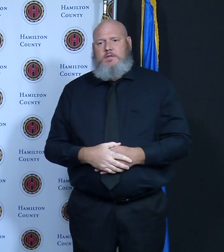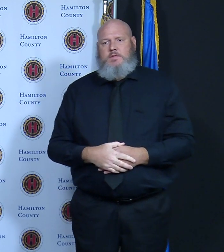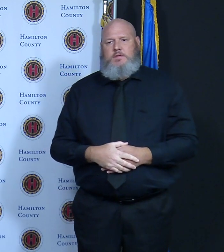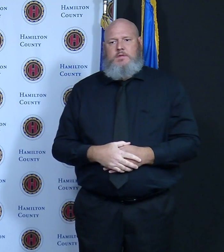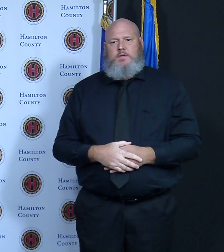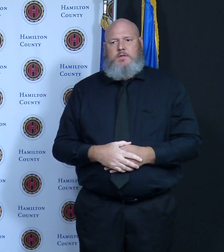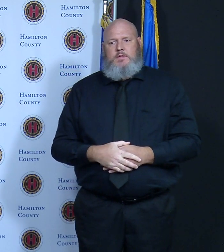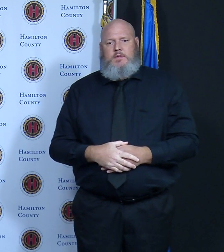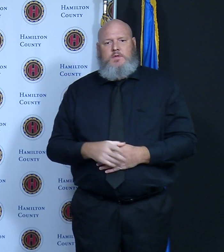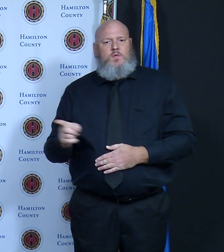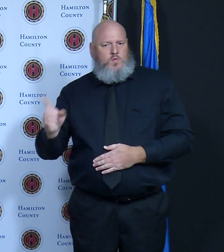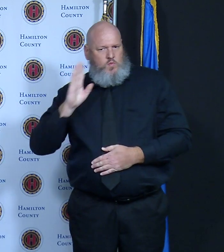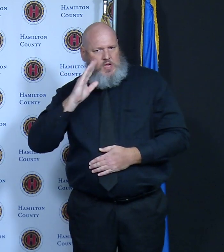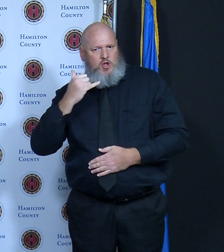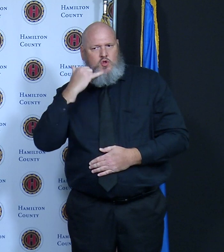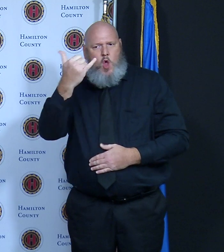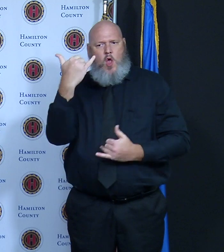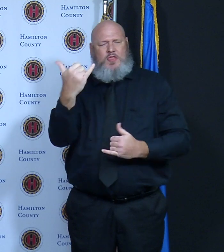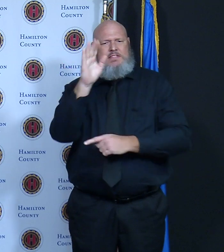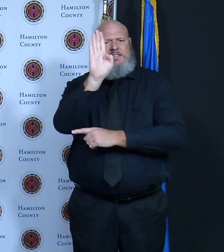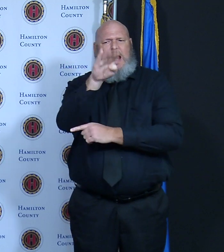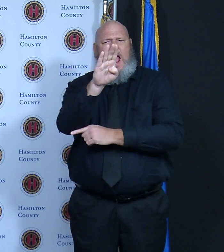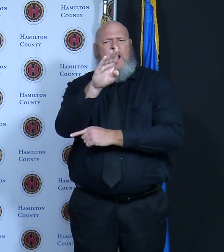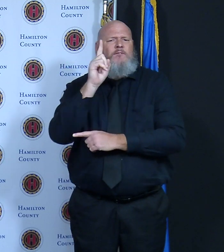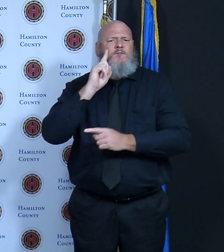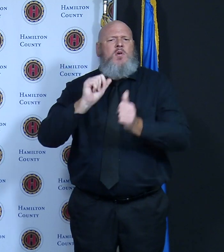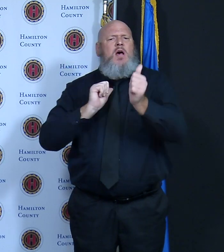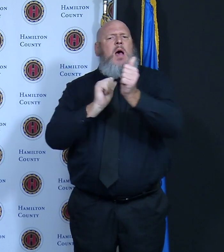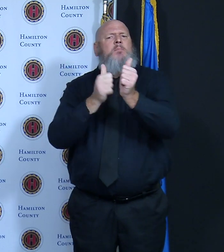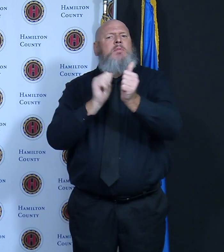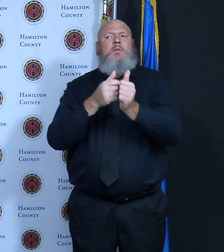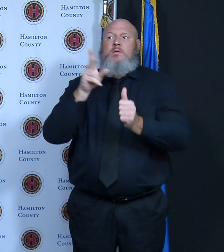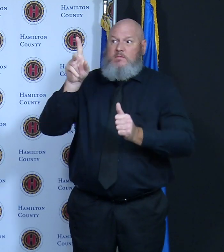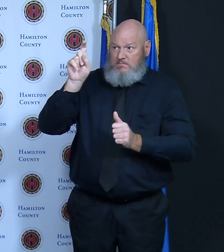assistance will be coming our way both on the private side for small businesses